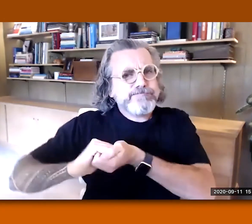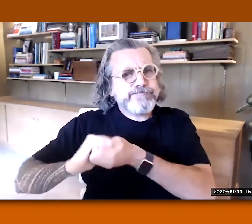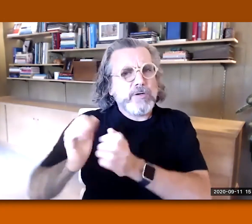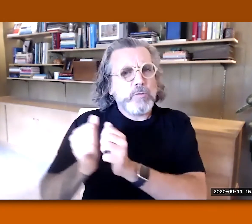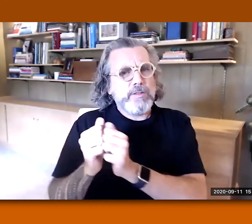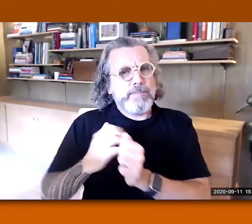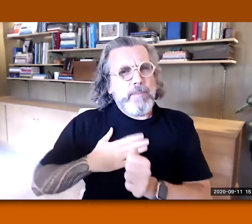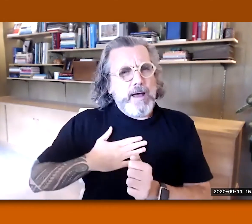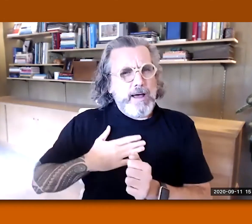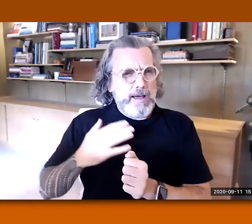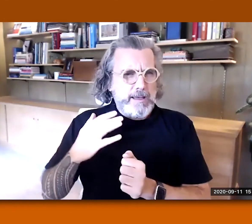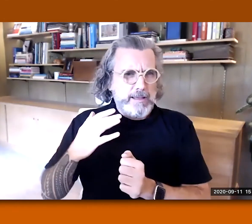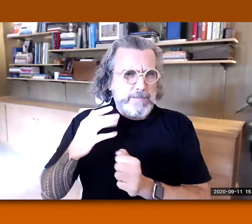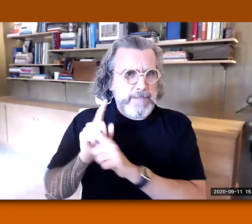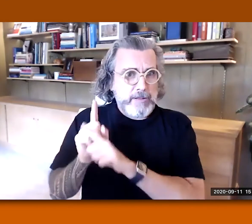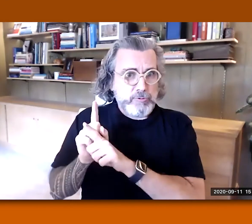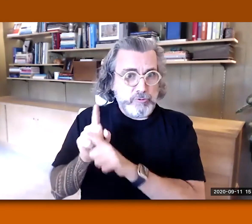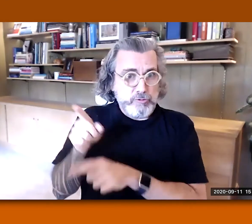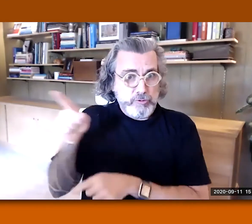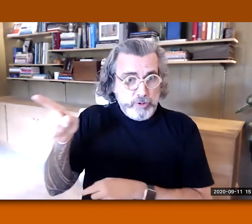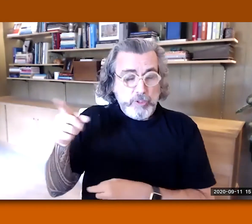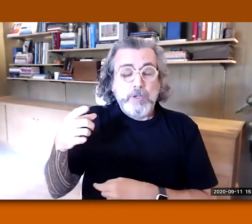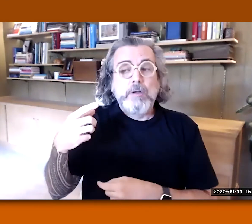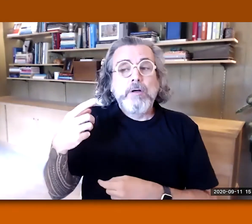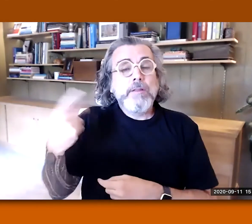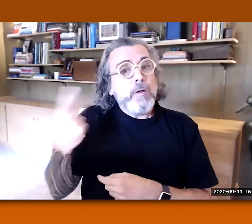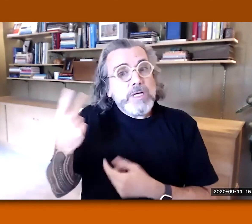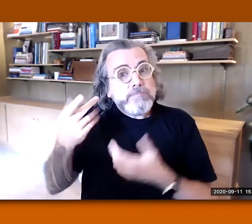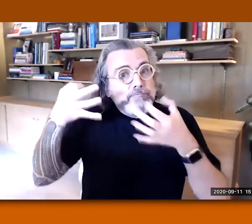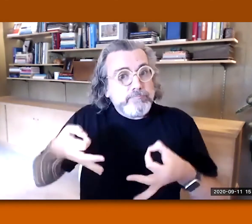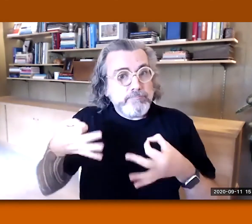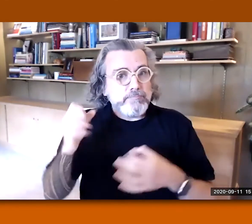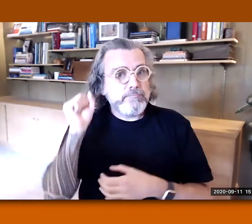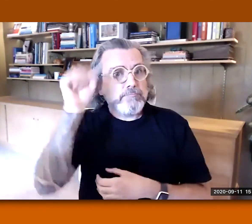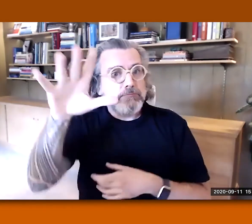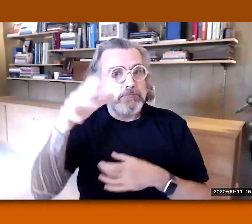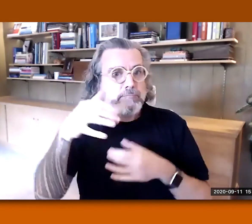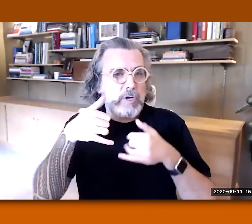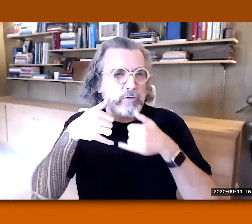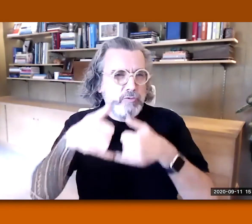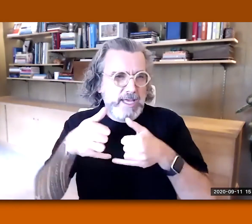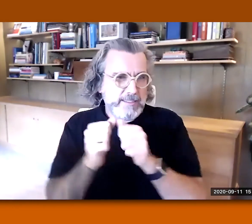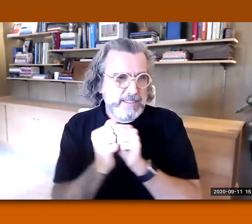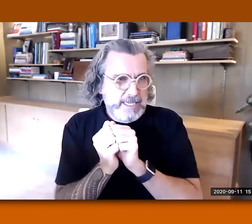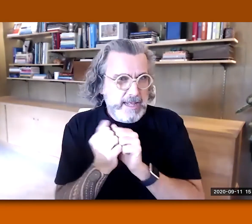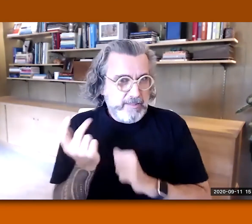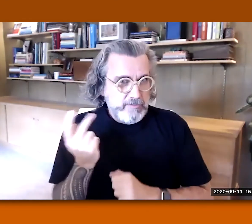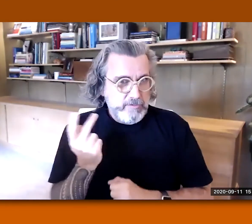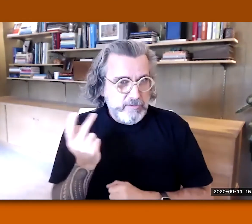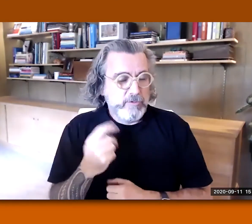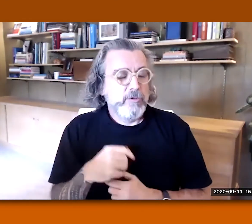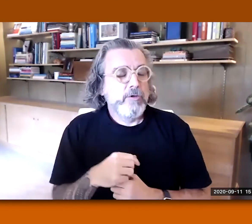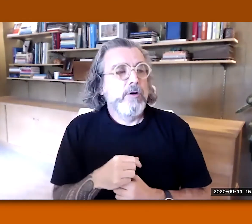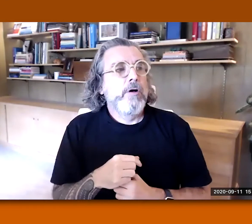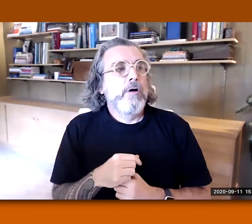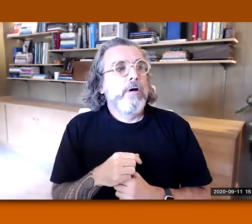I was a postdoc fellow from 2000-2002. And then after I finished my fellowship, I was still in partnership with my mentor,